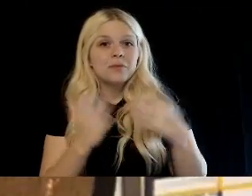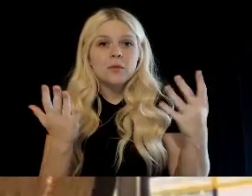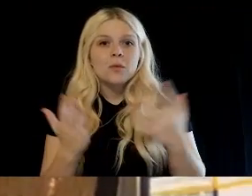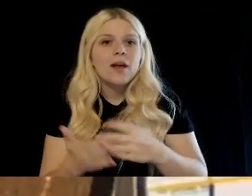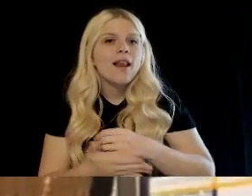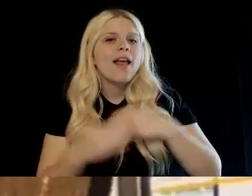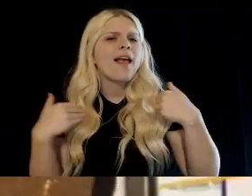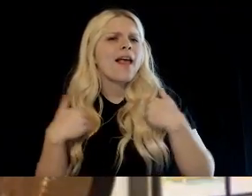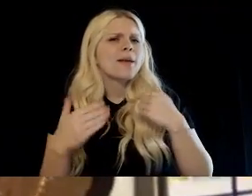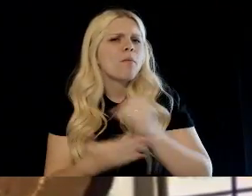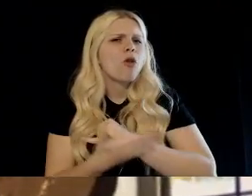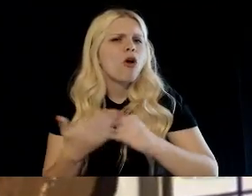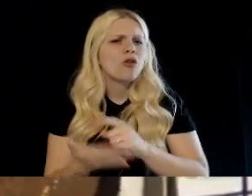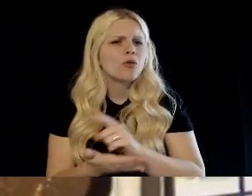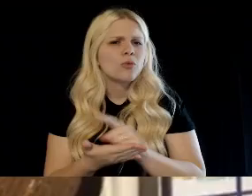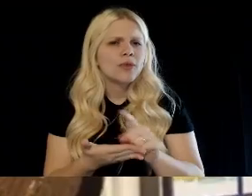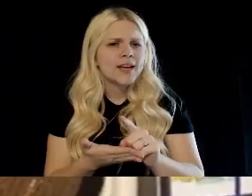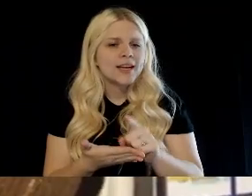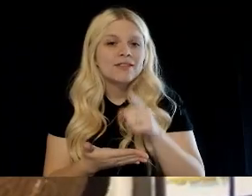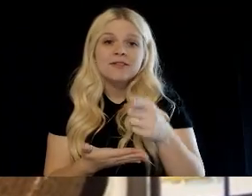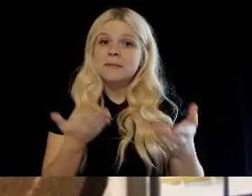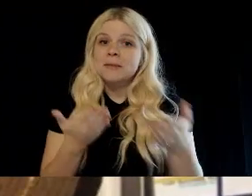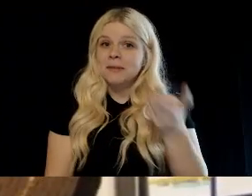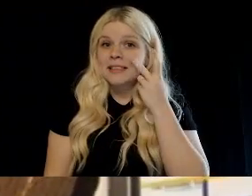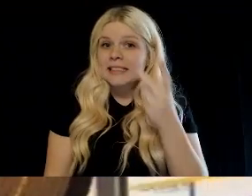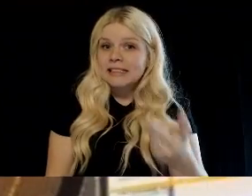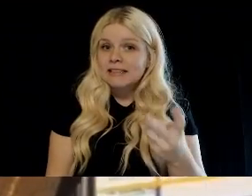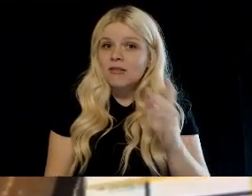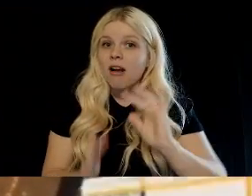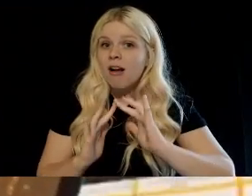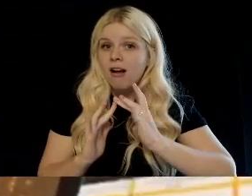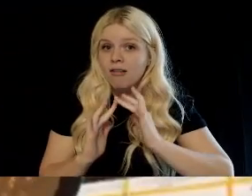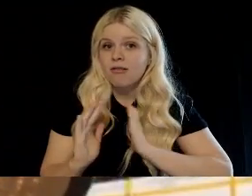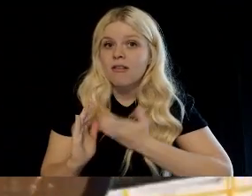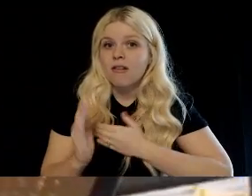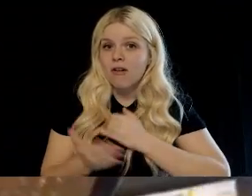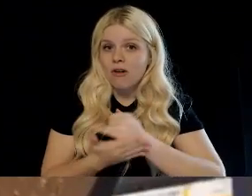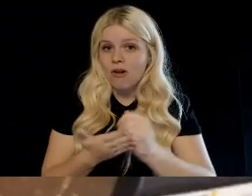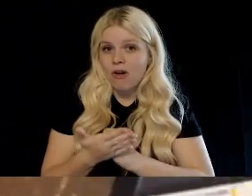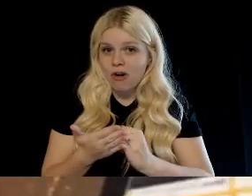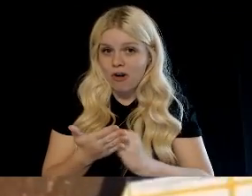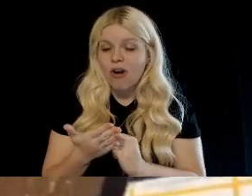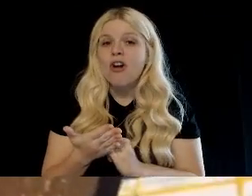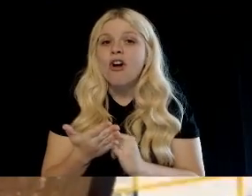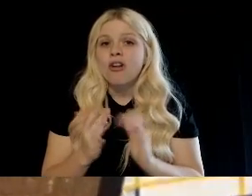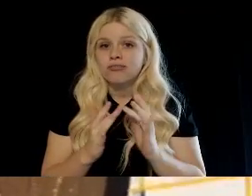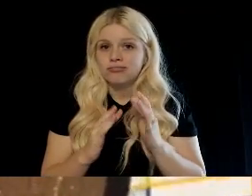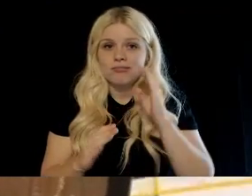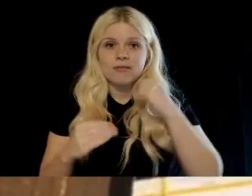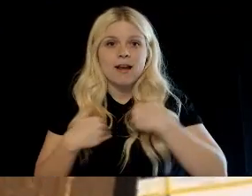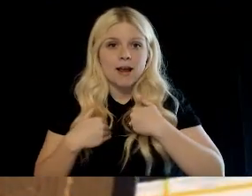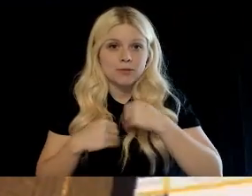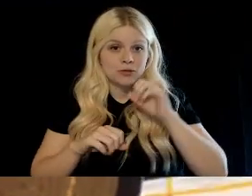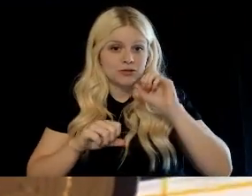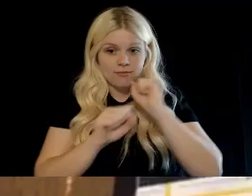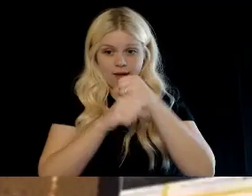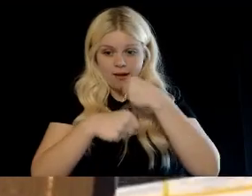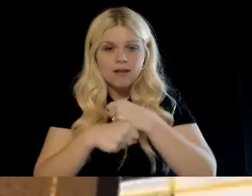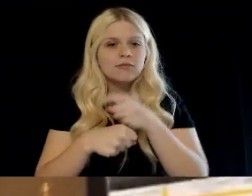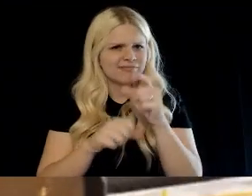our really great works of art that our animals have created. They are for sale on our website, hoglezoo.org. That's one of the really great ways you can help